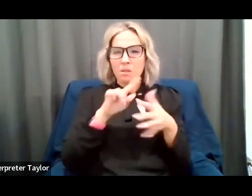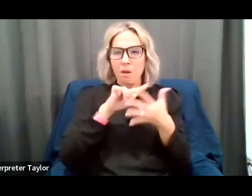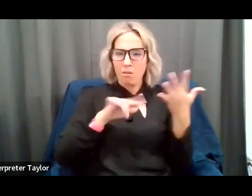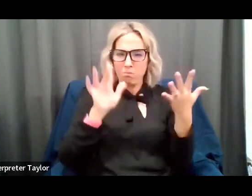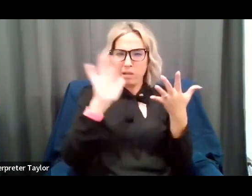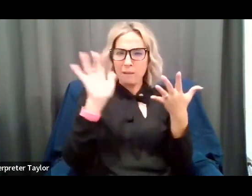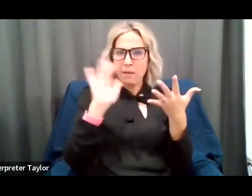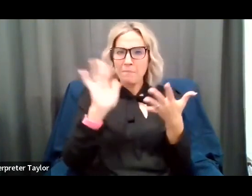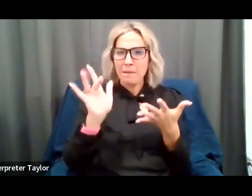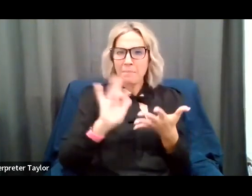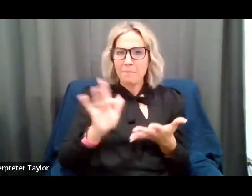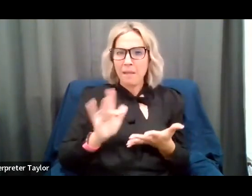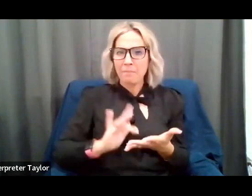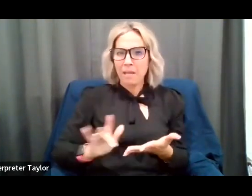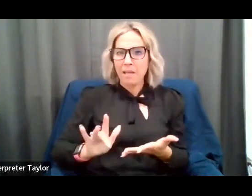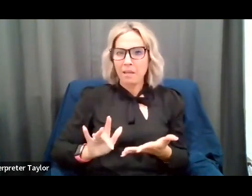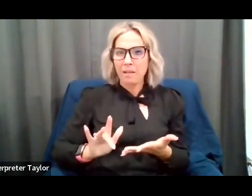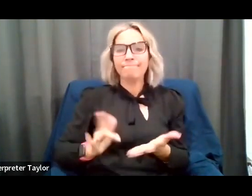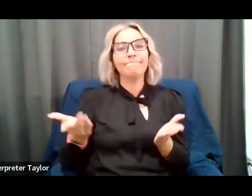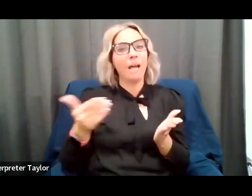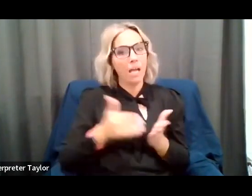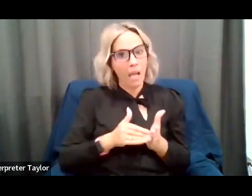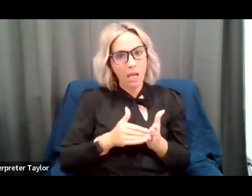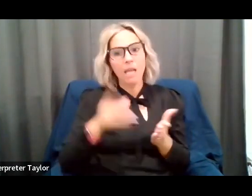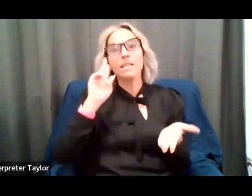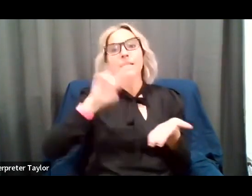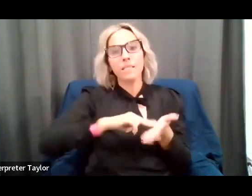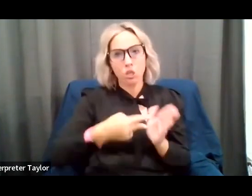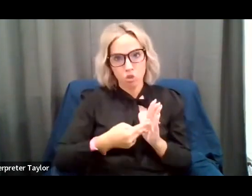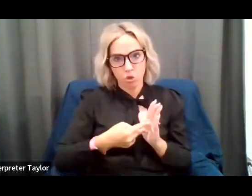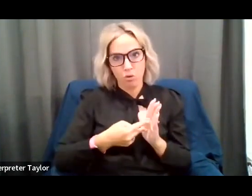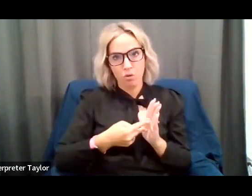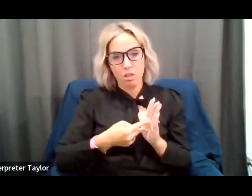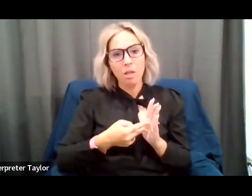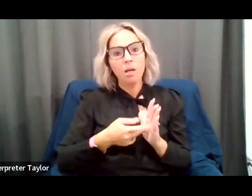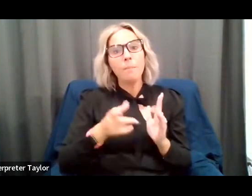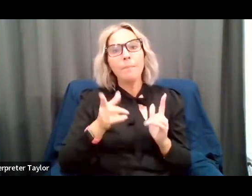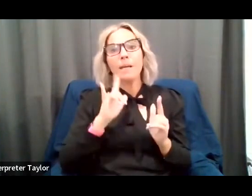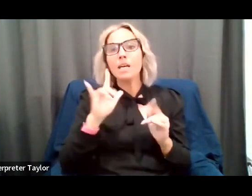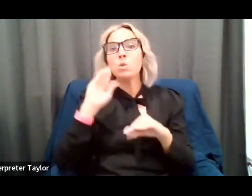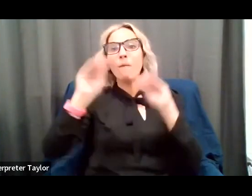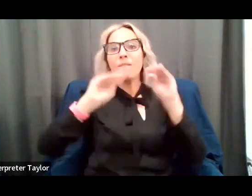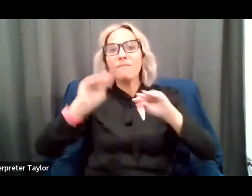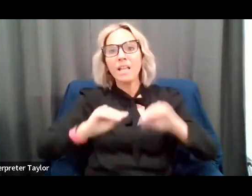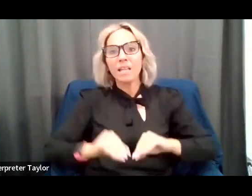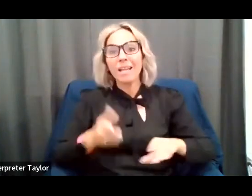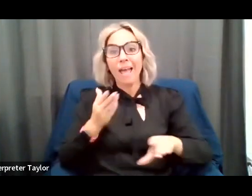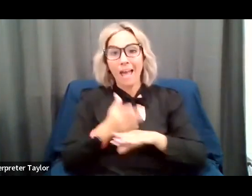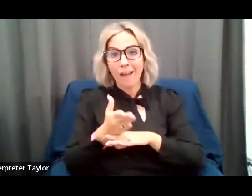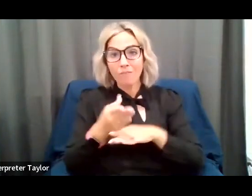are in these documents. That again, is deliberate because they all get populated once the Bond sale is completed.